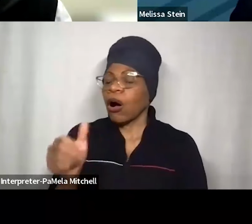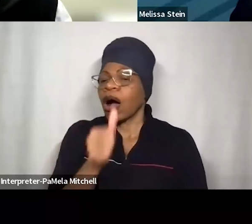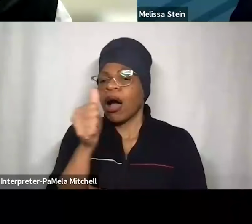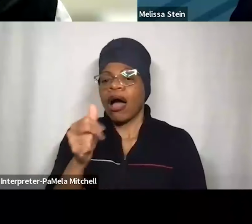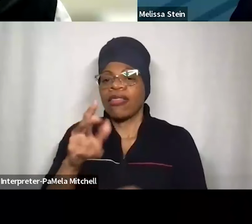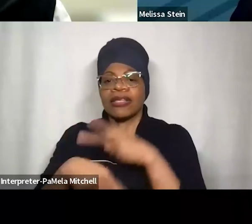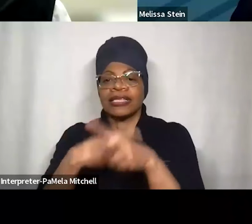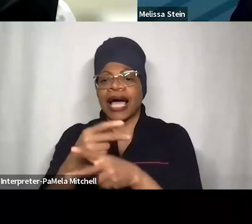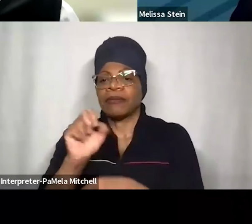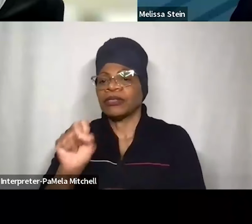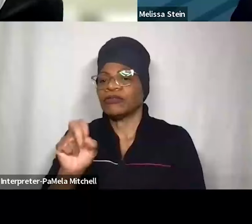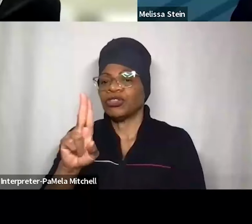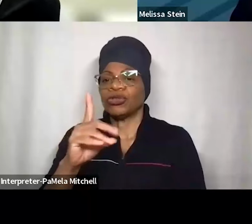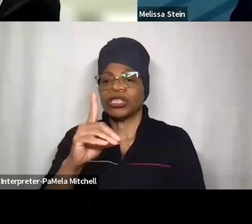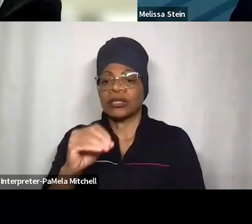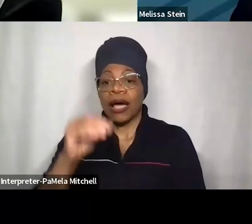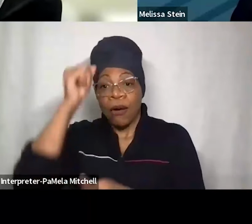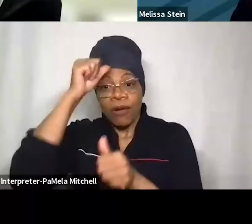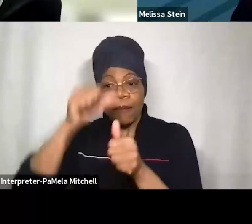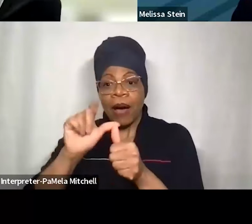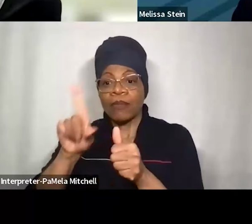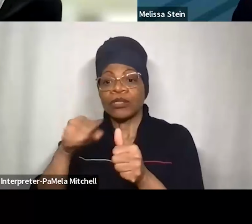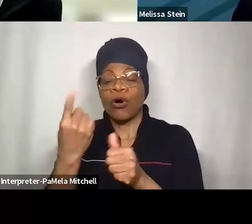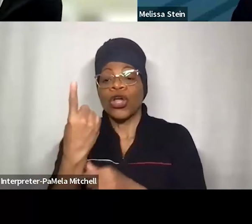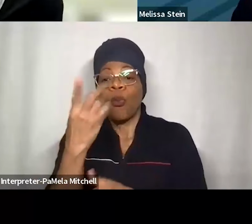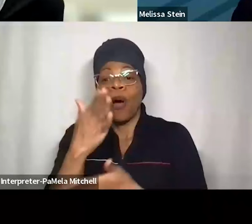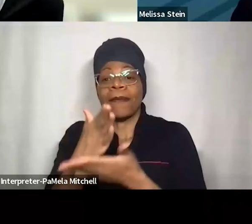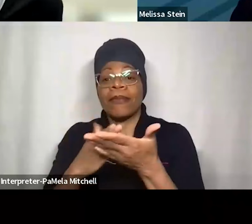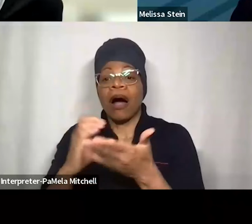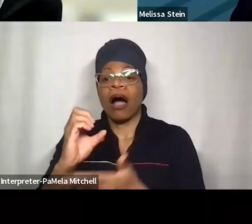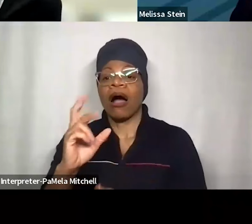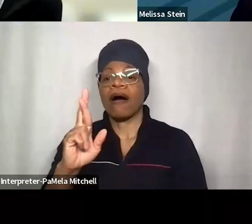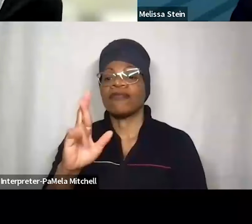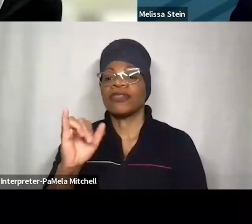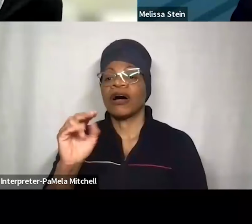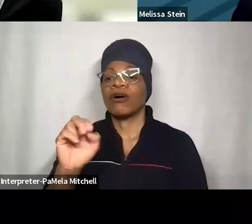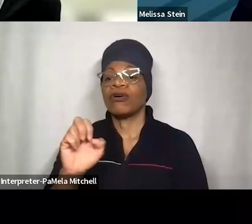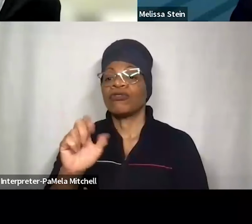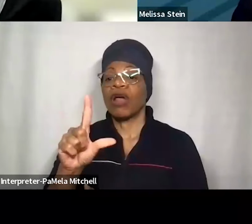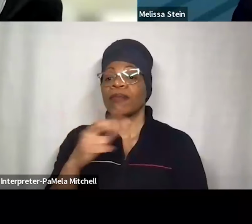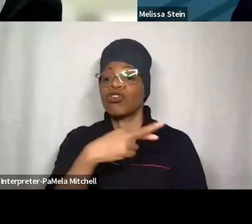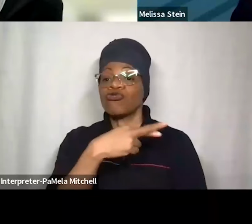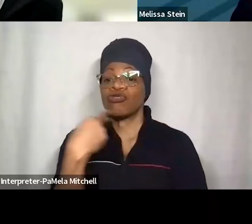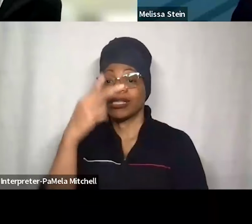It's only, remember, only one part of that criminal risk determination is substance use.